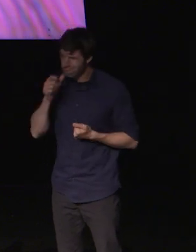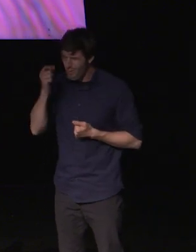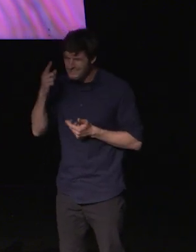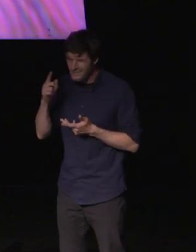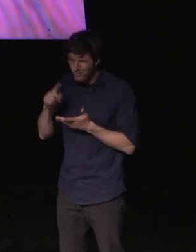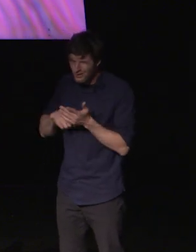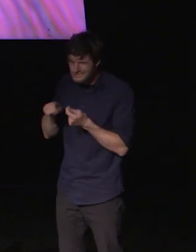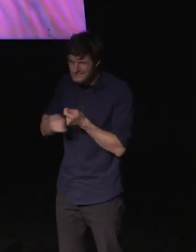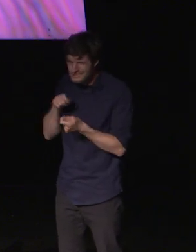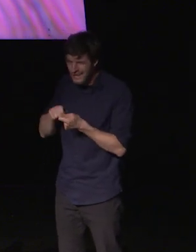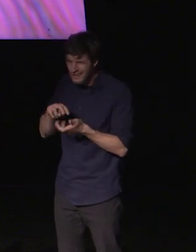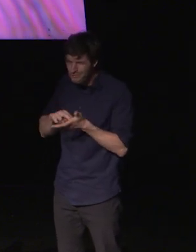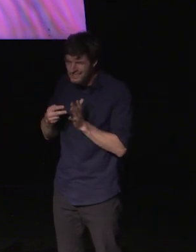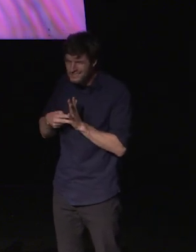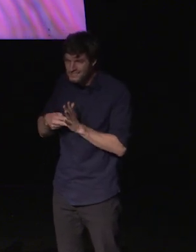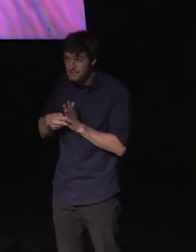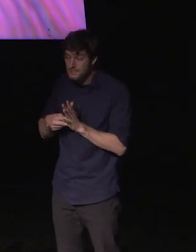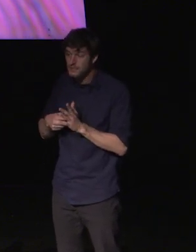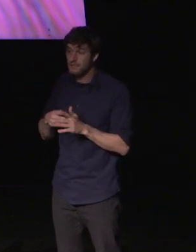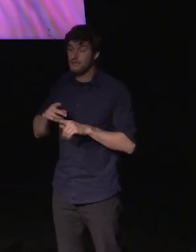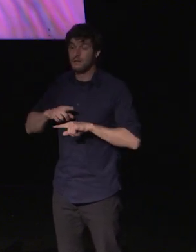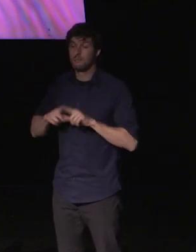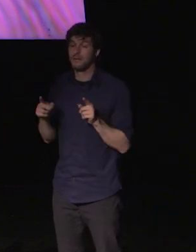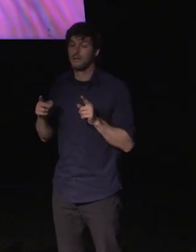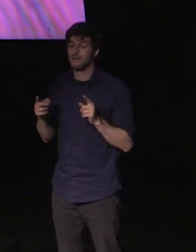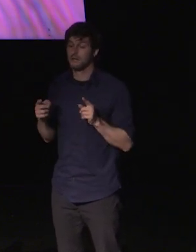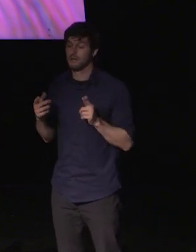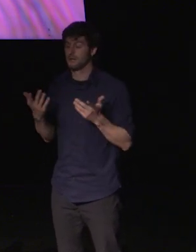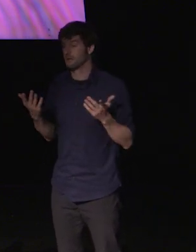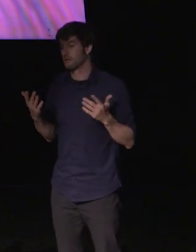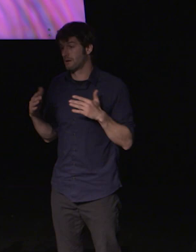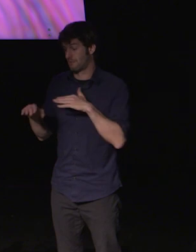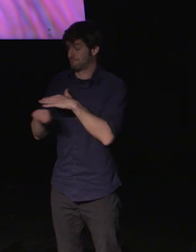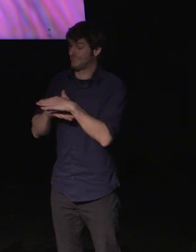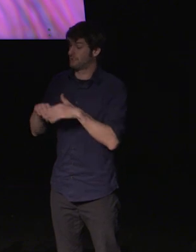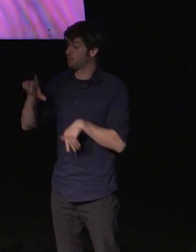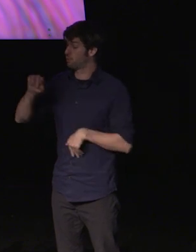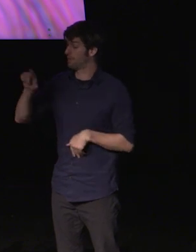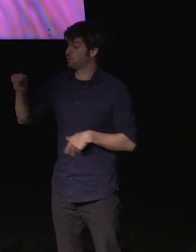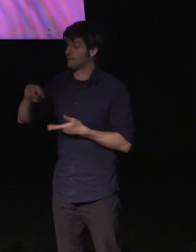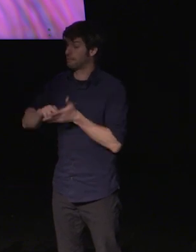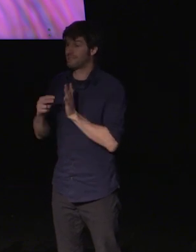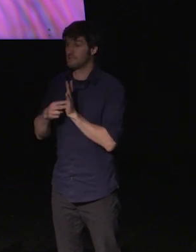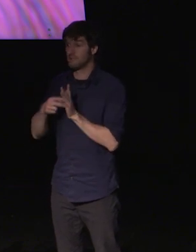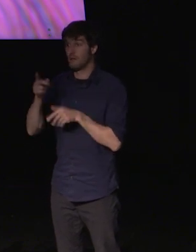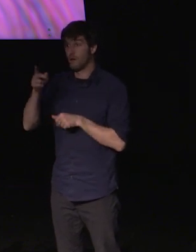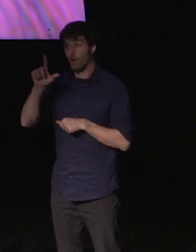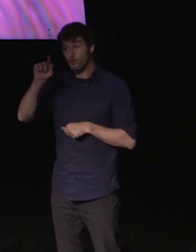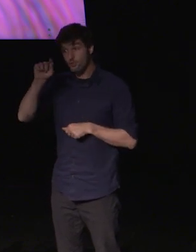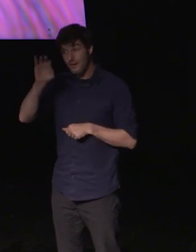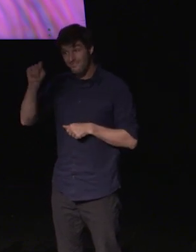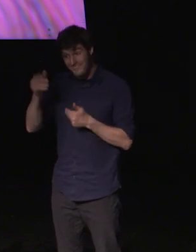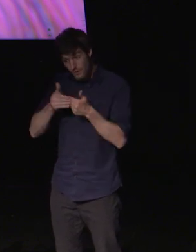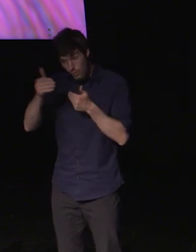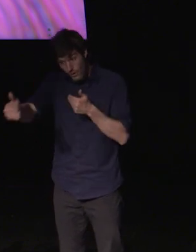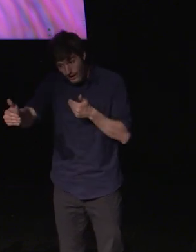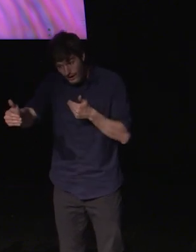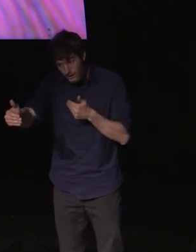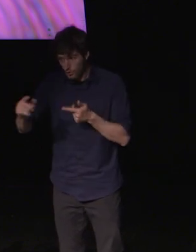but as a very basic term, is that if you... If you have 20/20 vision, looking at something that's 20 feet away, to you it looks like it's 20 feet away.